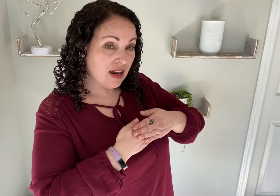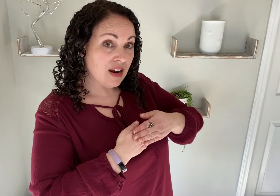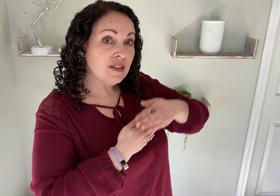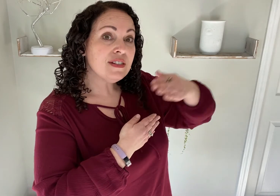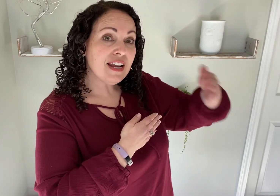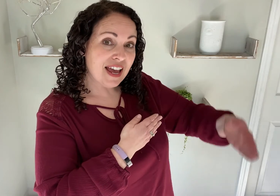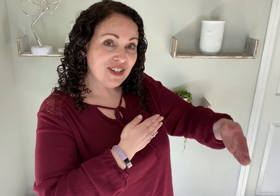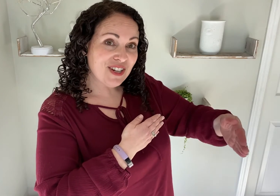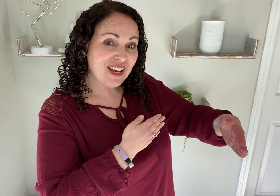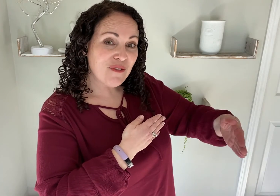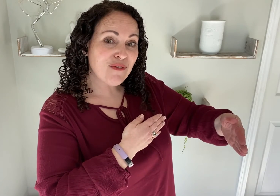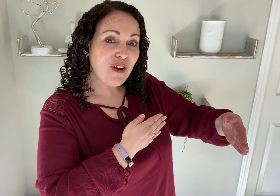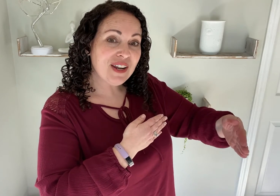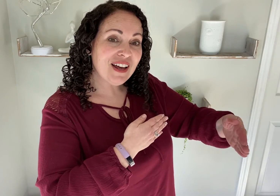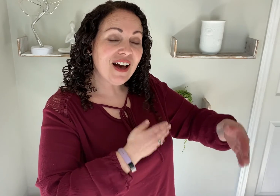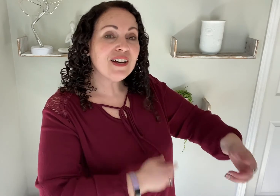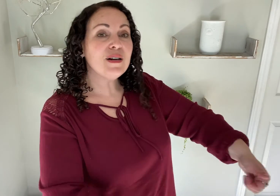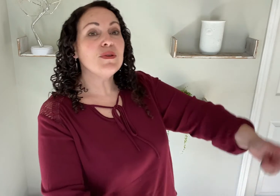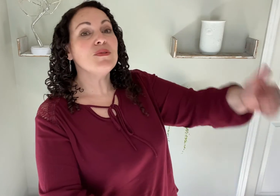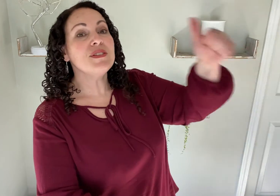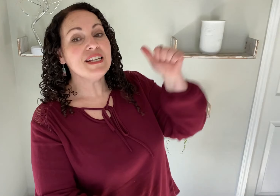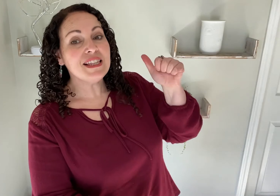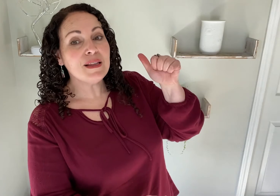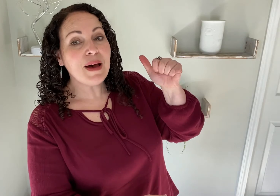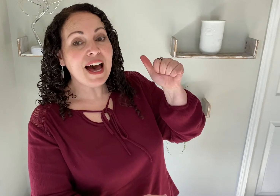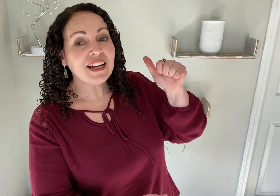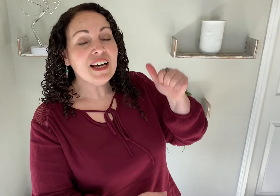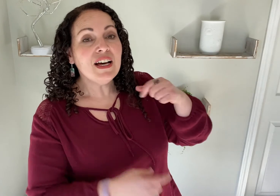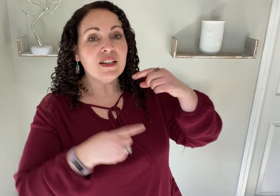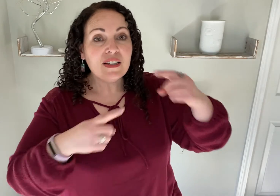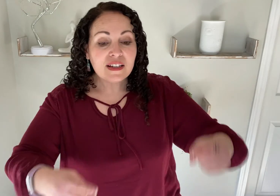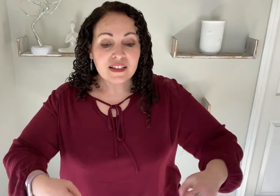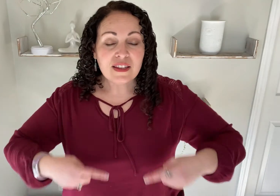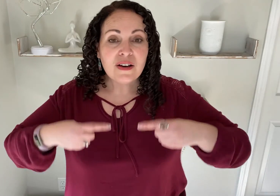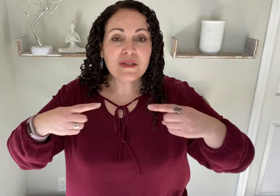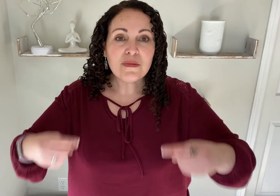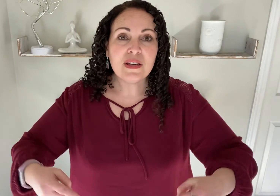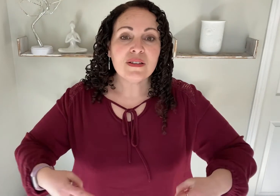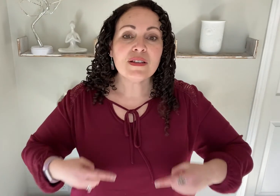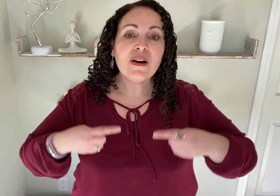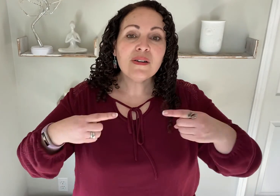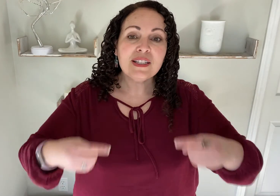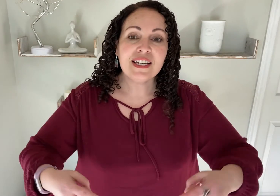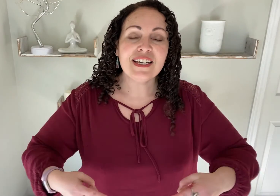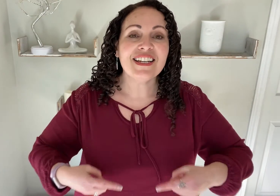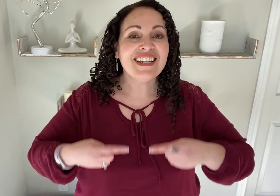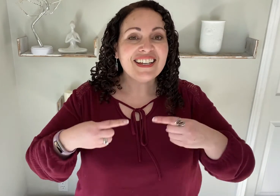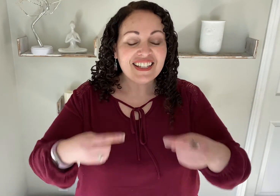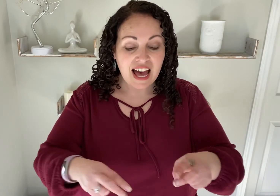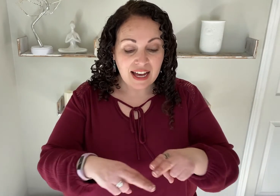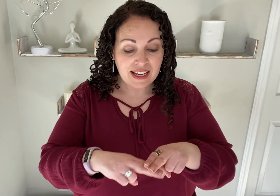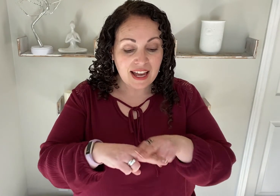There's an engine in front, a caboose in the back Look at those wheels go clickety clack